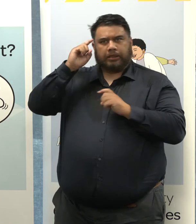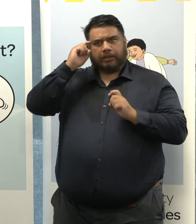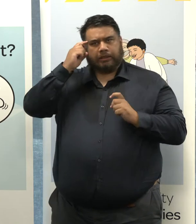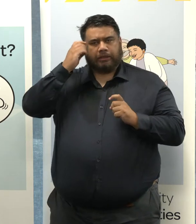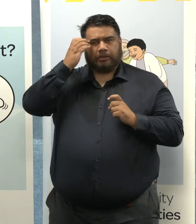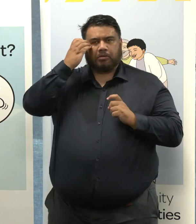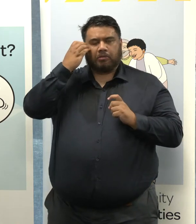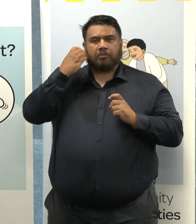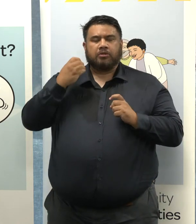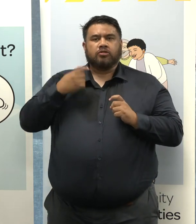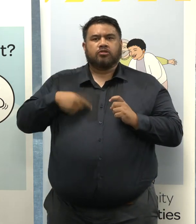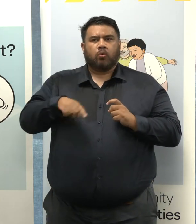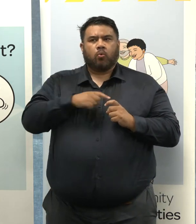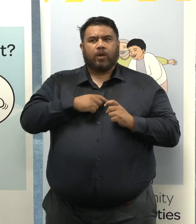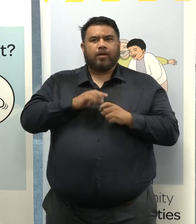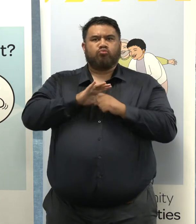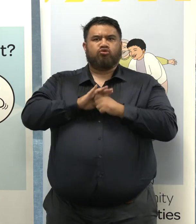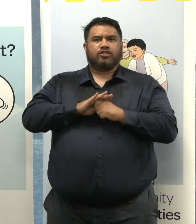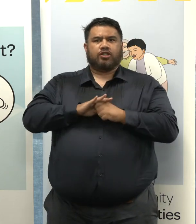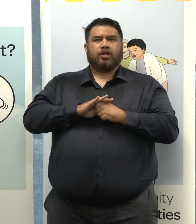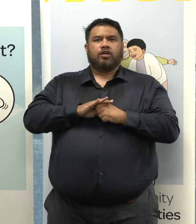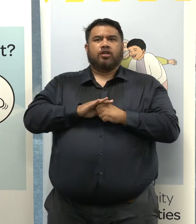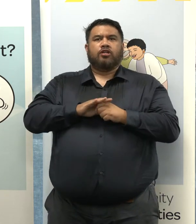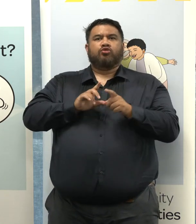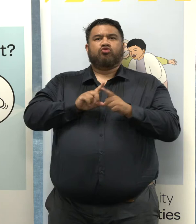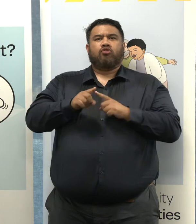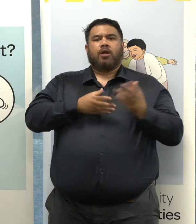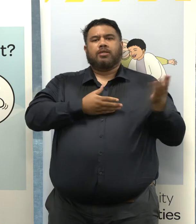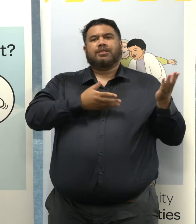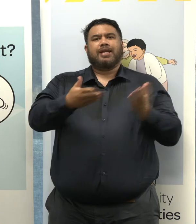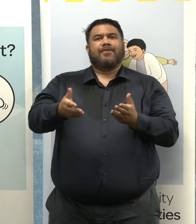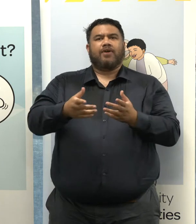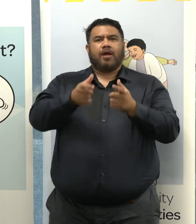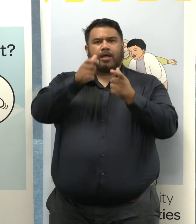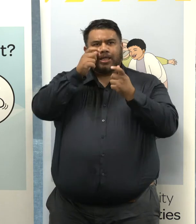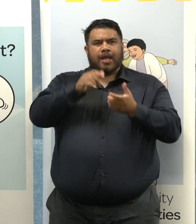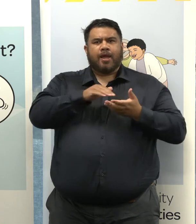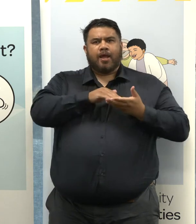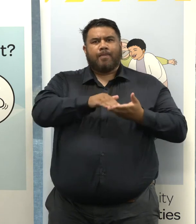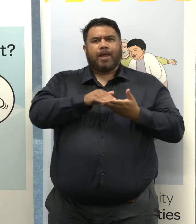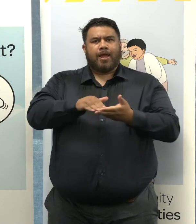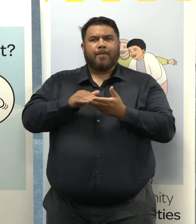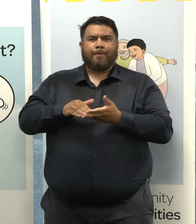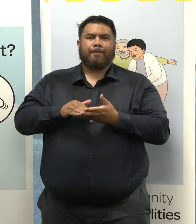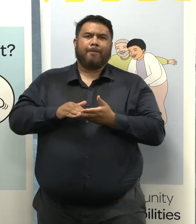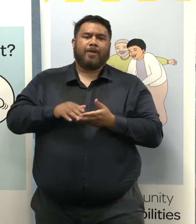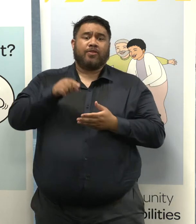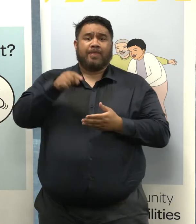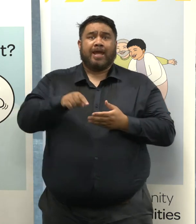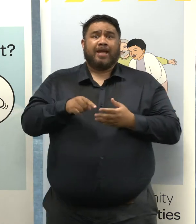COVID, about being isolated, about not being able to go out, about having family members who might be sick, and the practices are also under